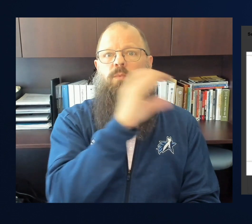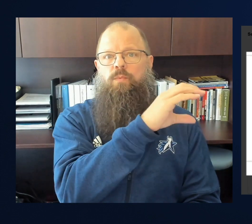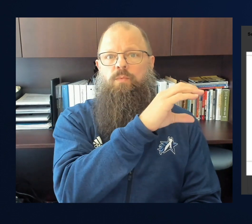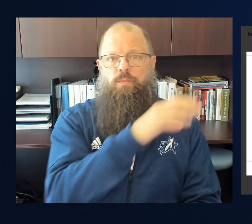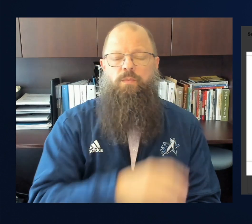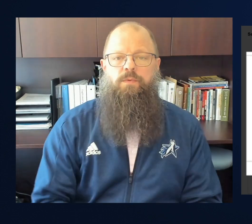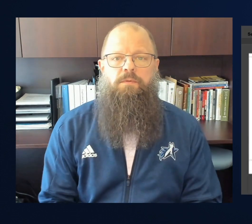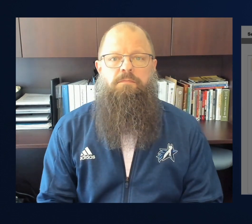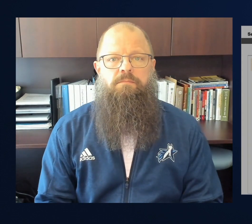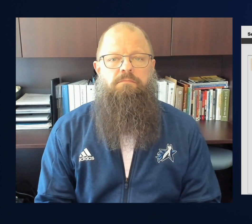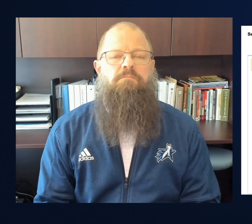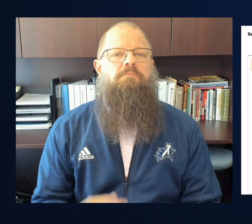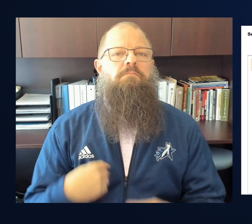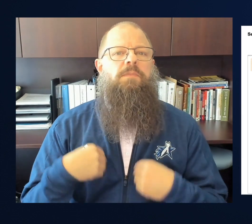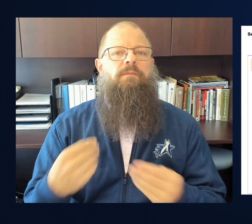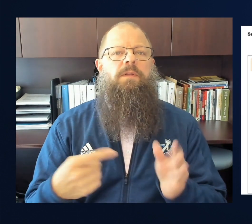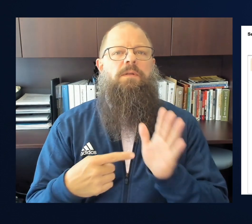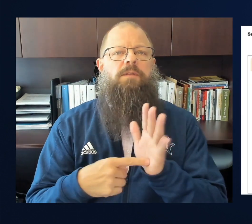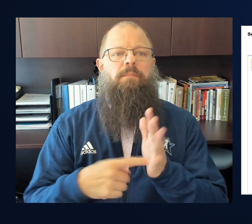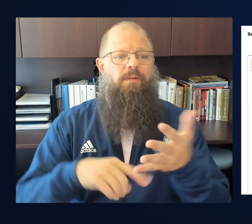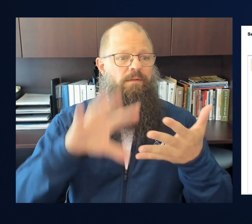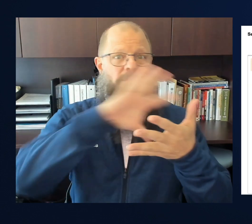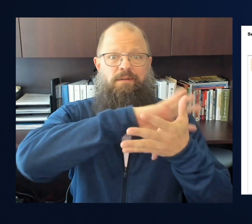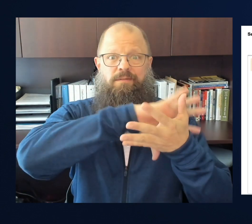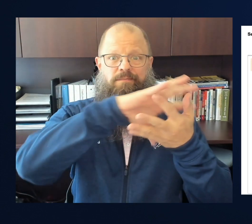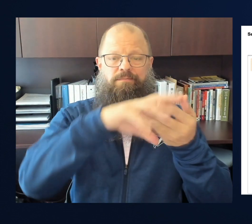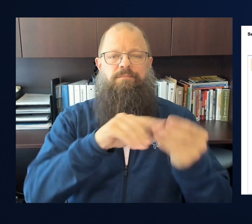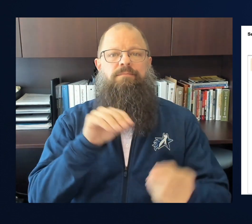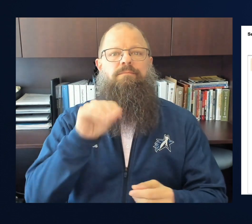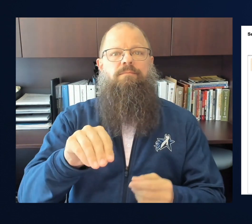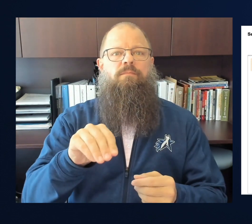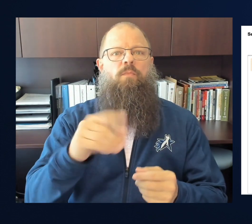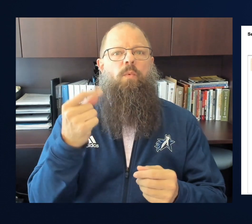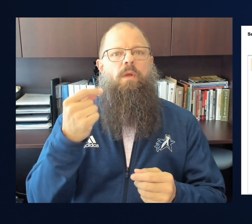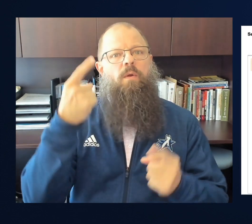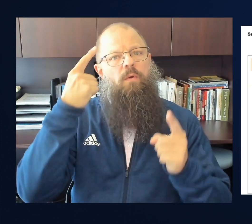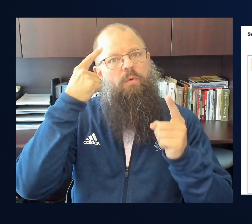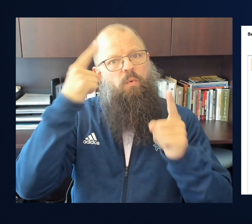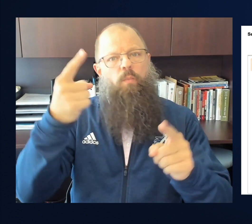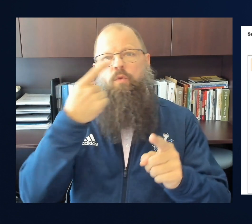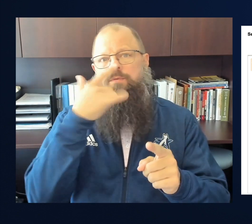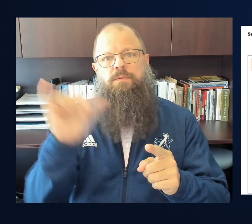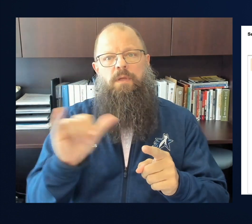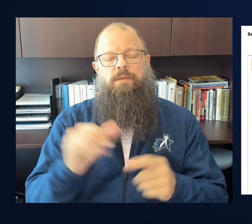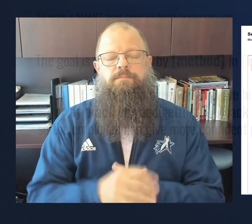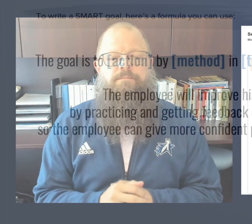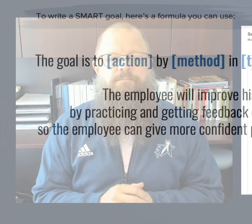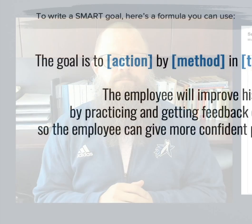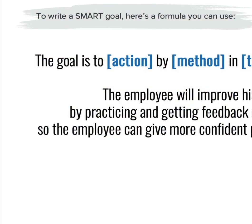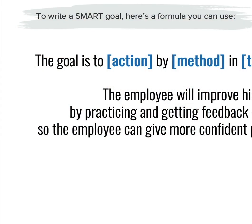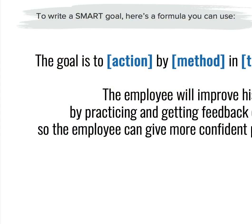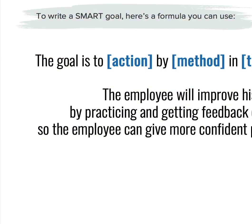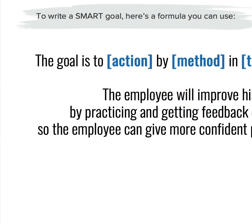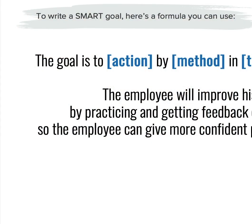the CAPPS system. Let me give you an example of what a goal might look like.